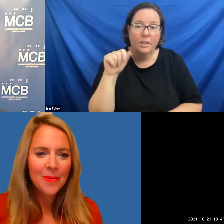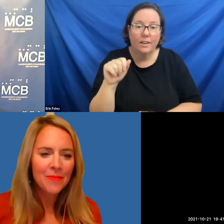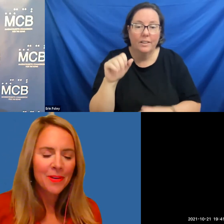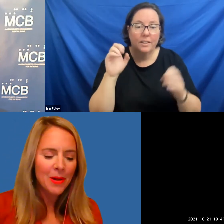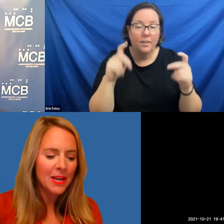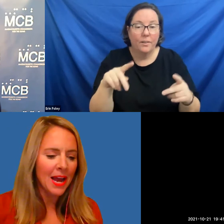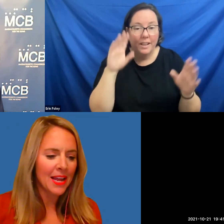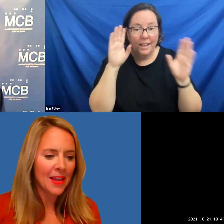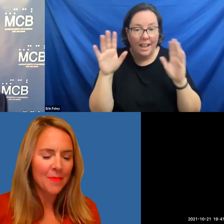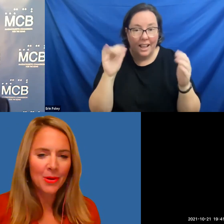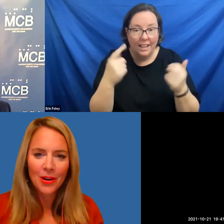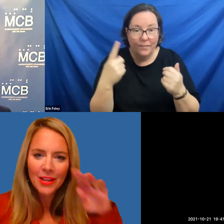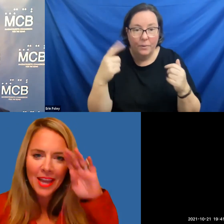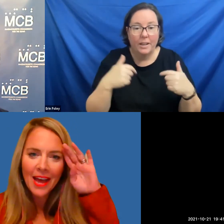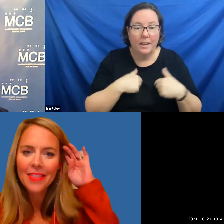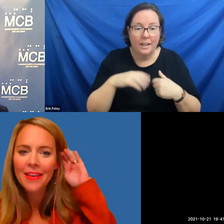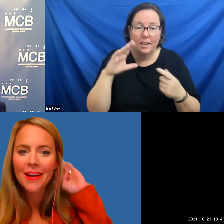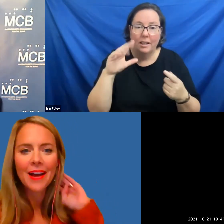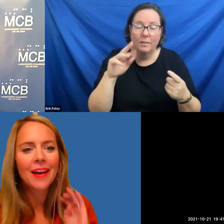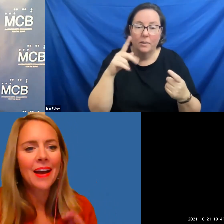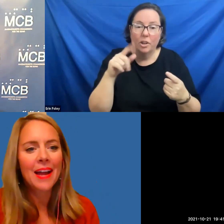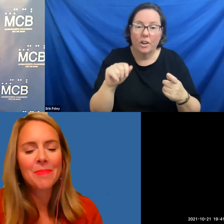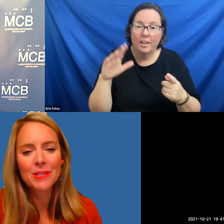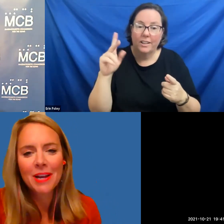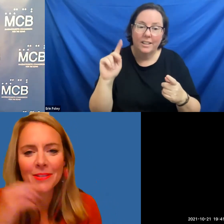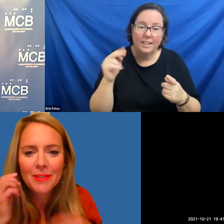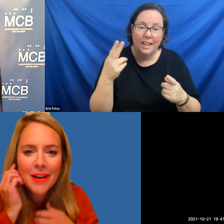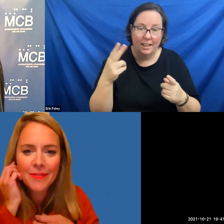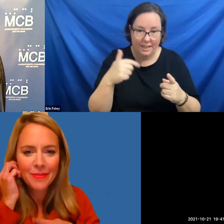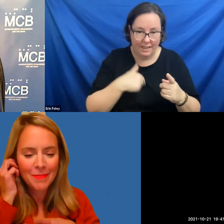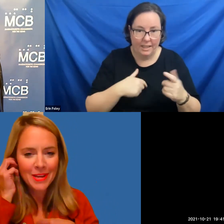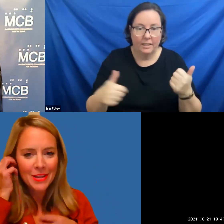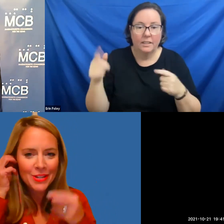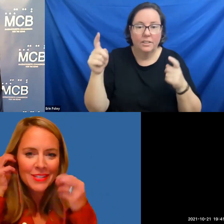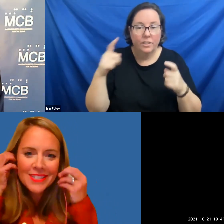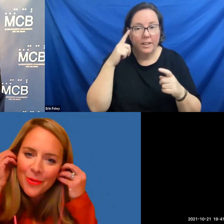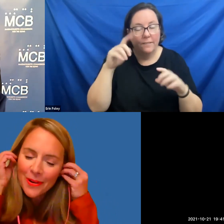Hello everyone. I am Carla Cath. I am the Director of Communications